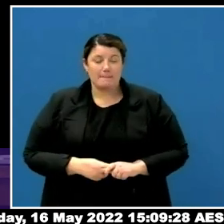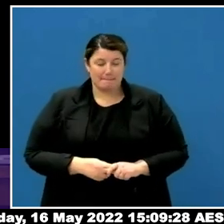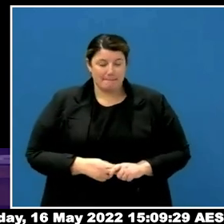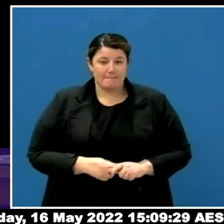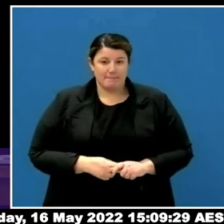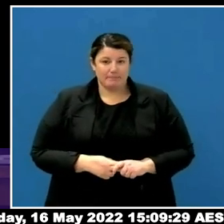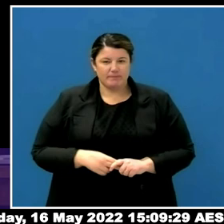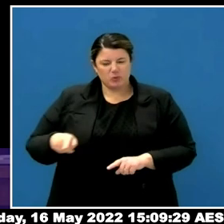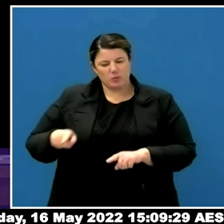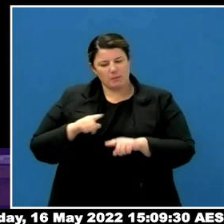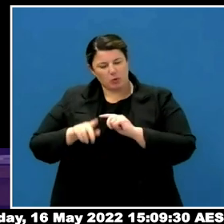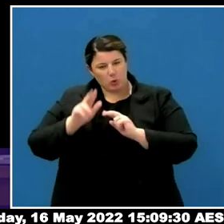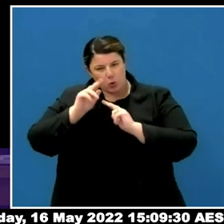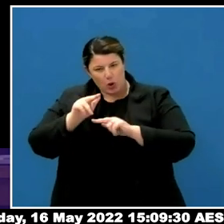He lives with Down syndrome and intellectual disability.